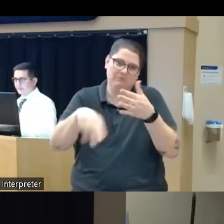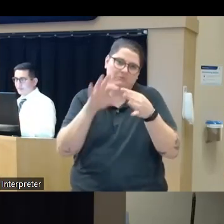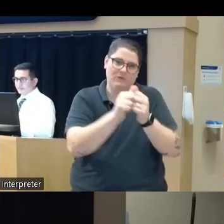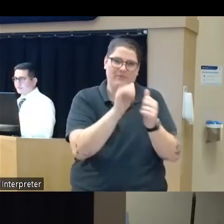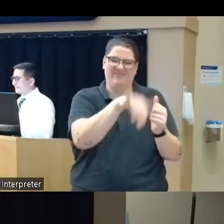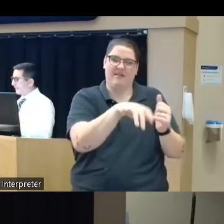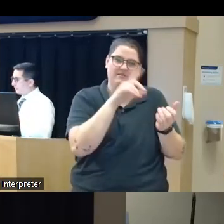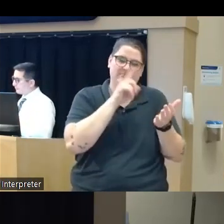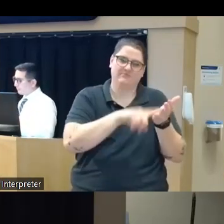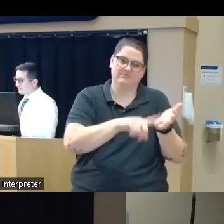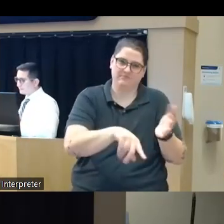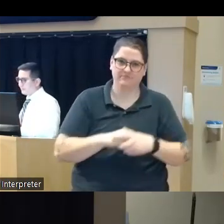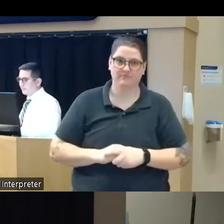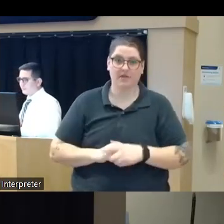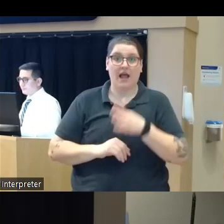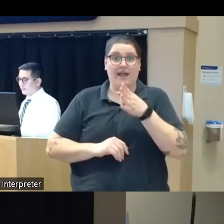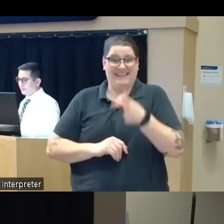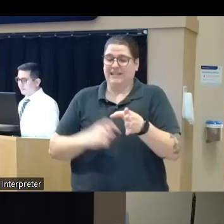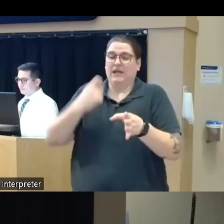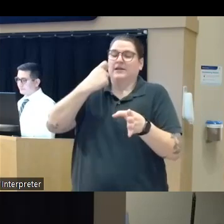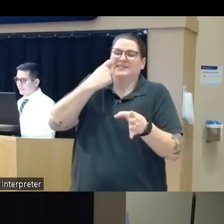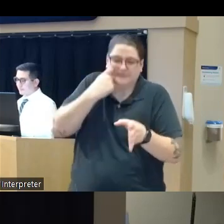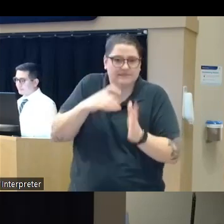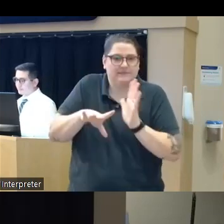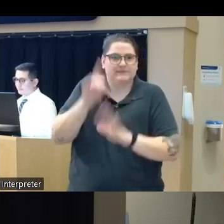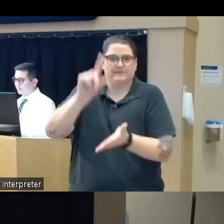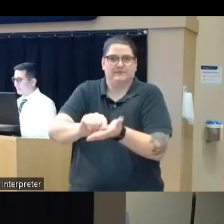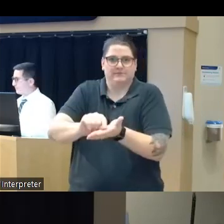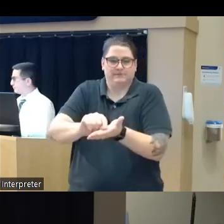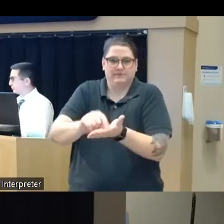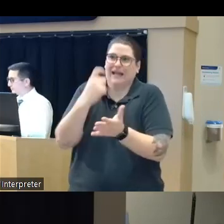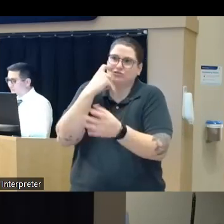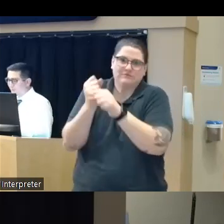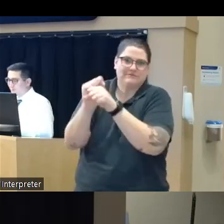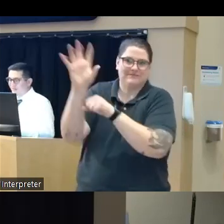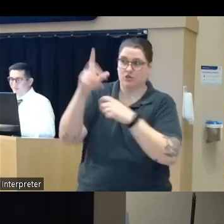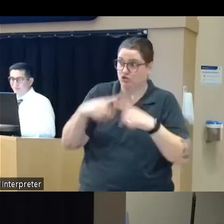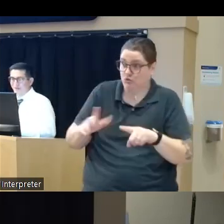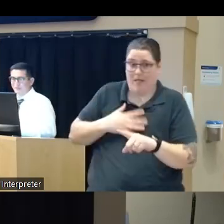that this is hot off the press data that was sent to me I think during my trip here so I thought